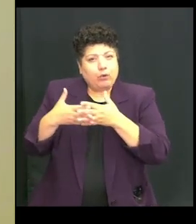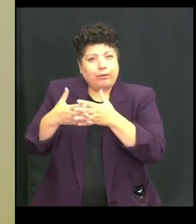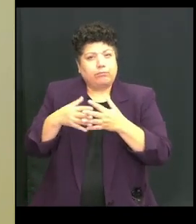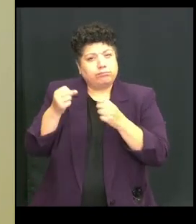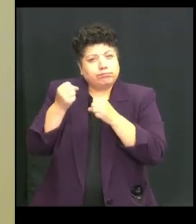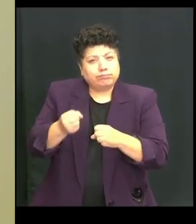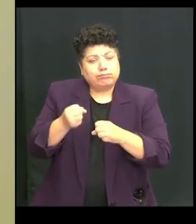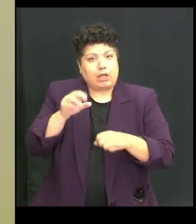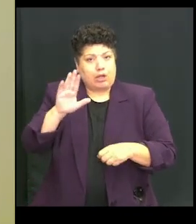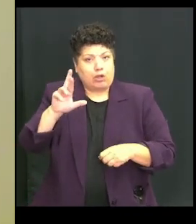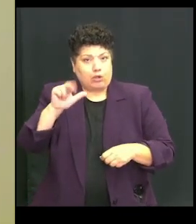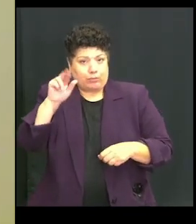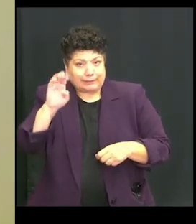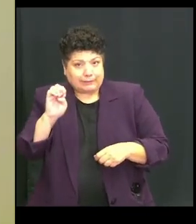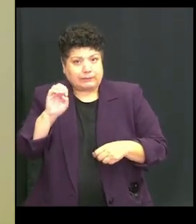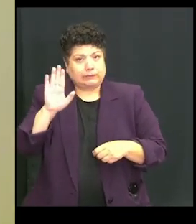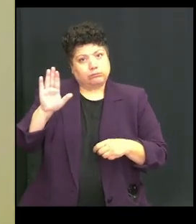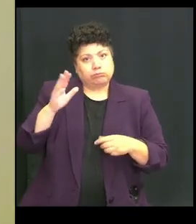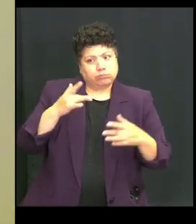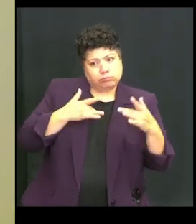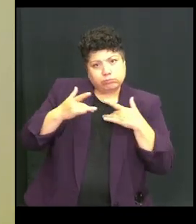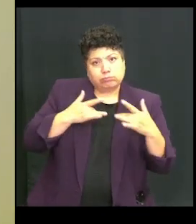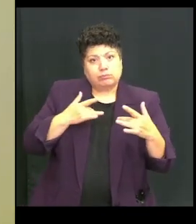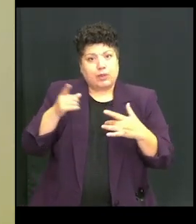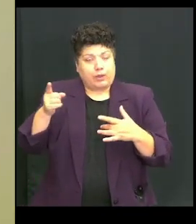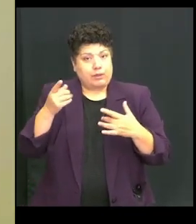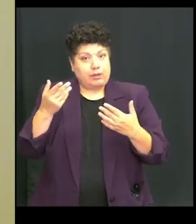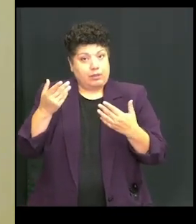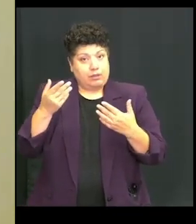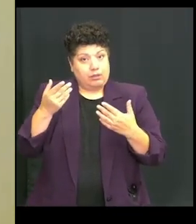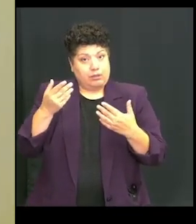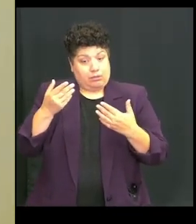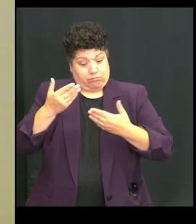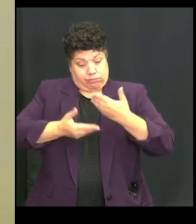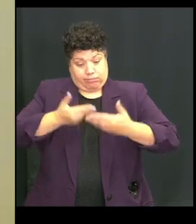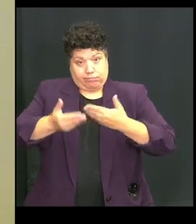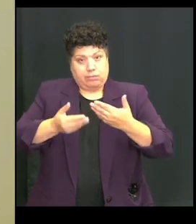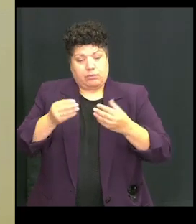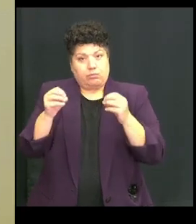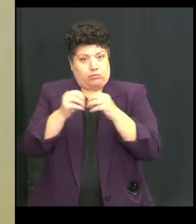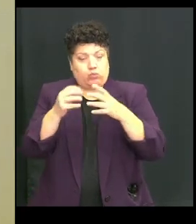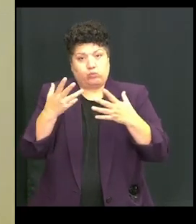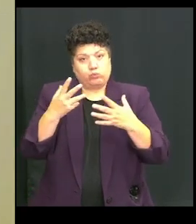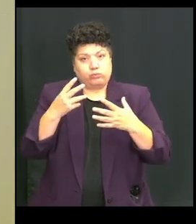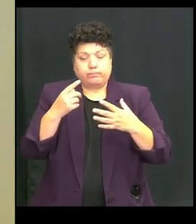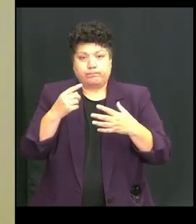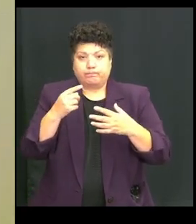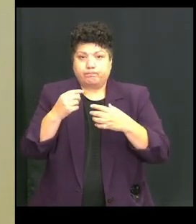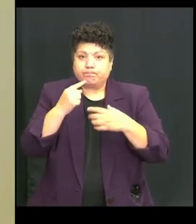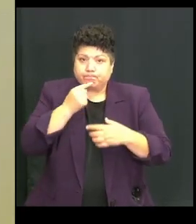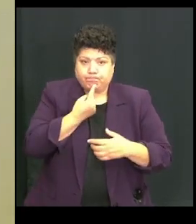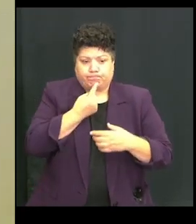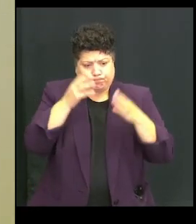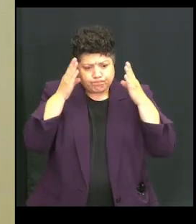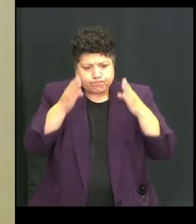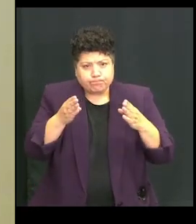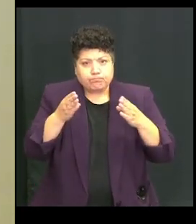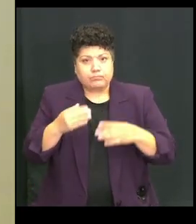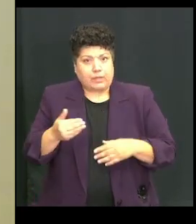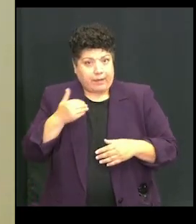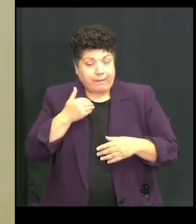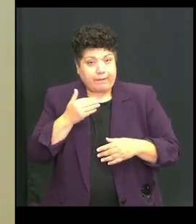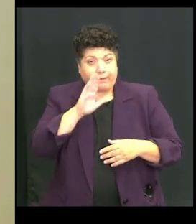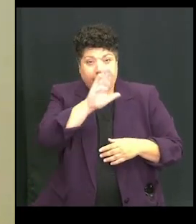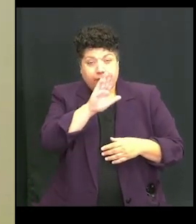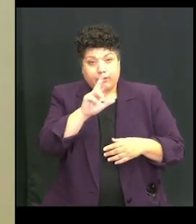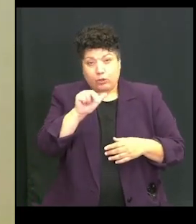and dialed it up in a really remarkable way with the kinds of explicit racialized rhetoric we saw in